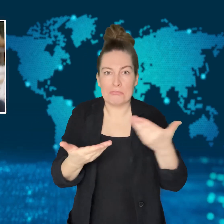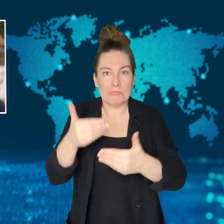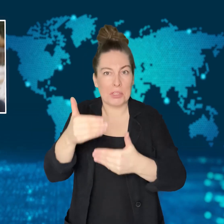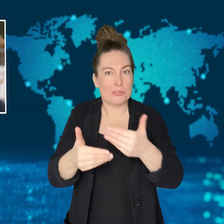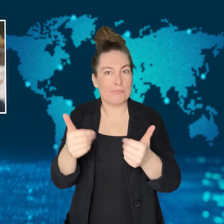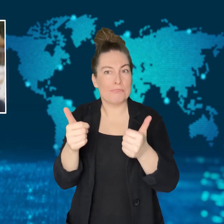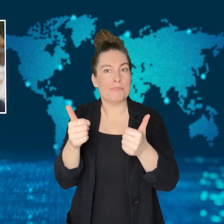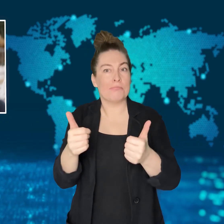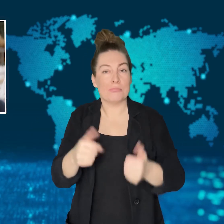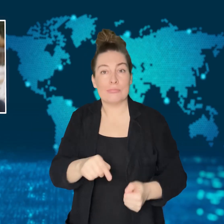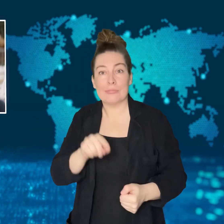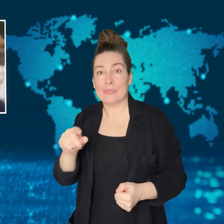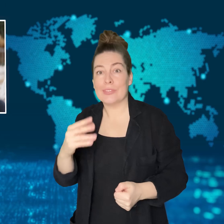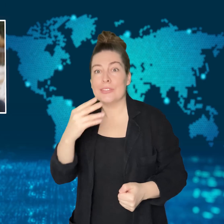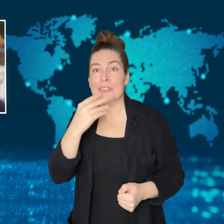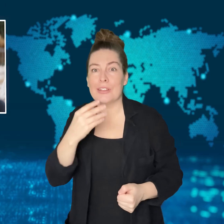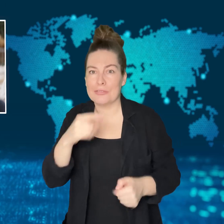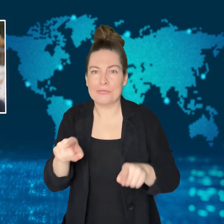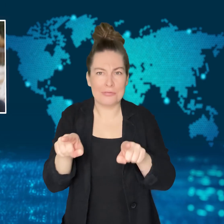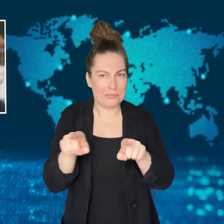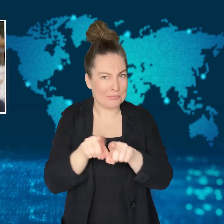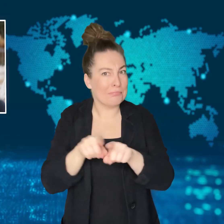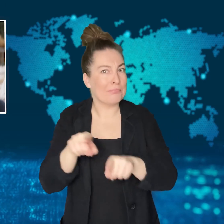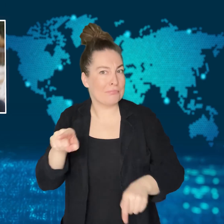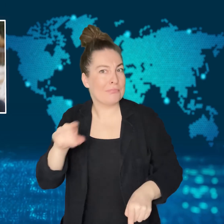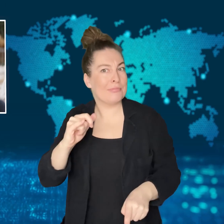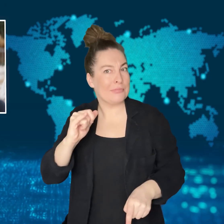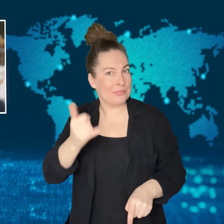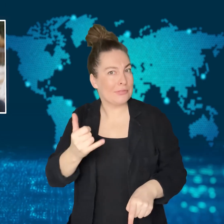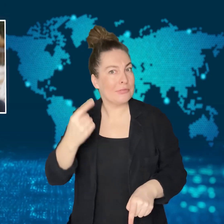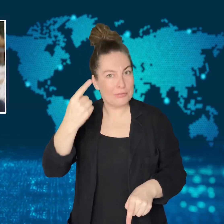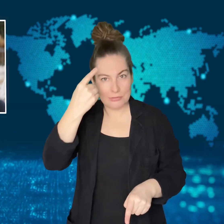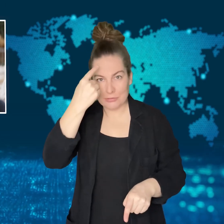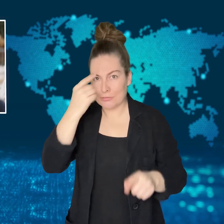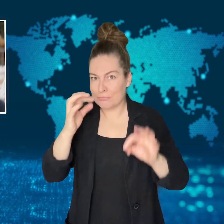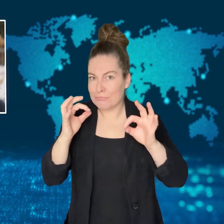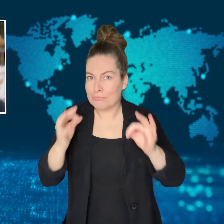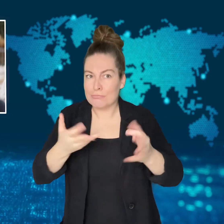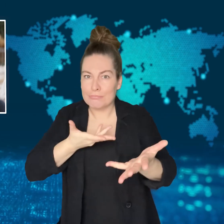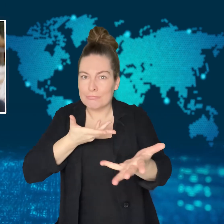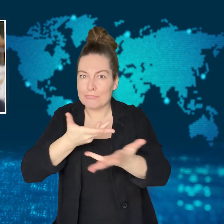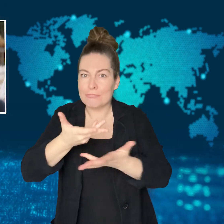although the work is ongoing.